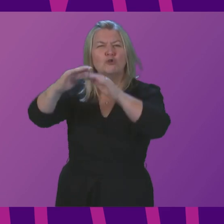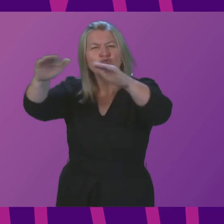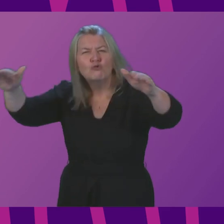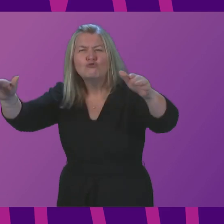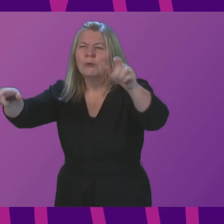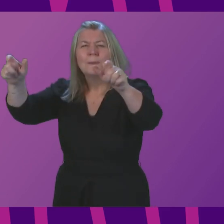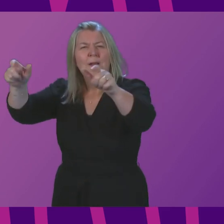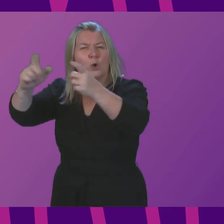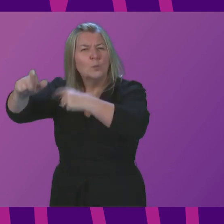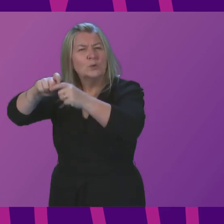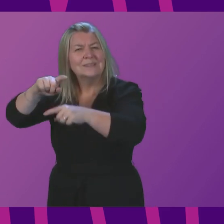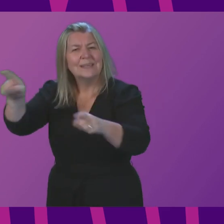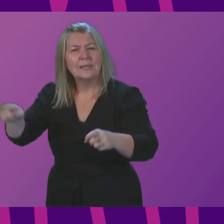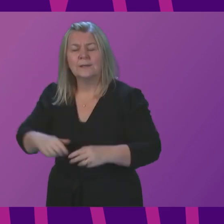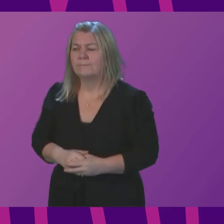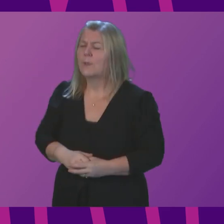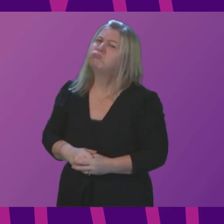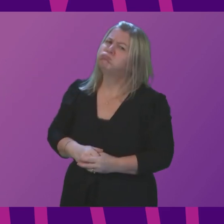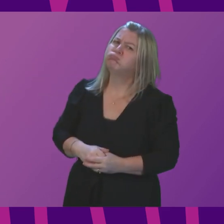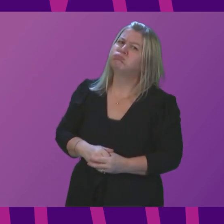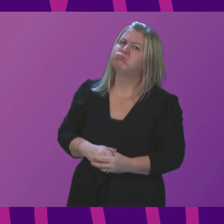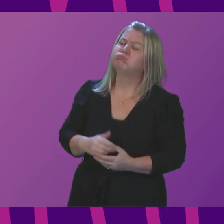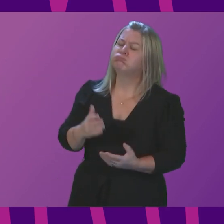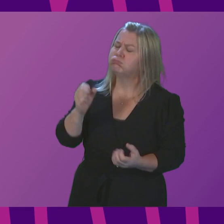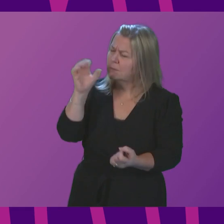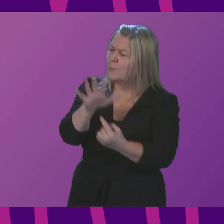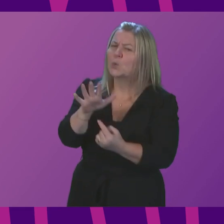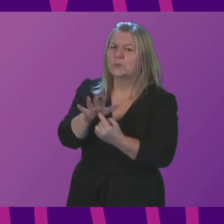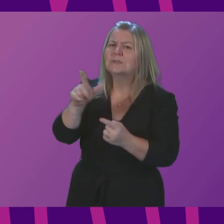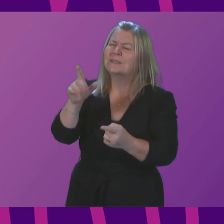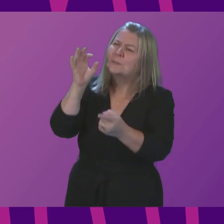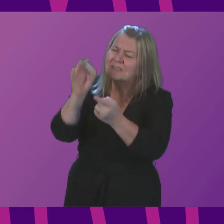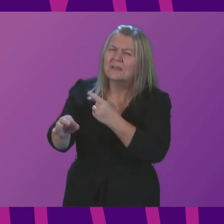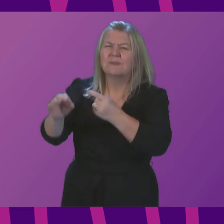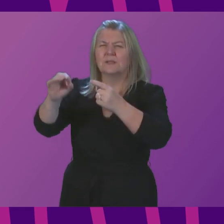Access to banking and postal services, particularly for rural communities and vulnerable or digitally